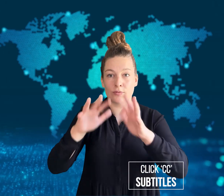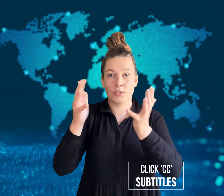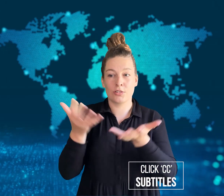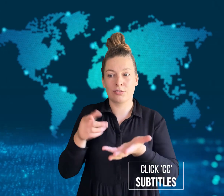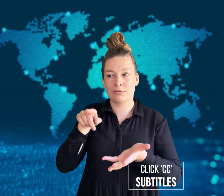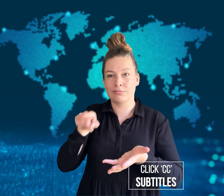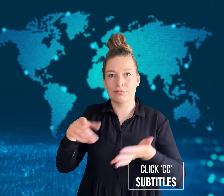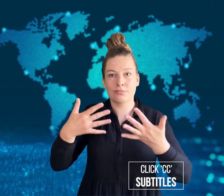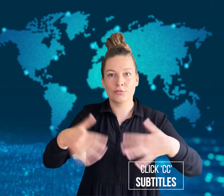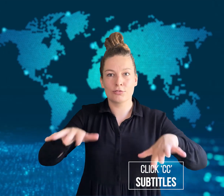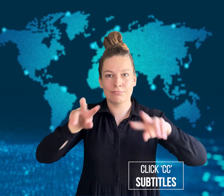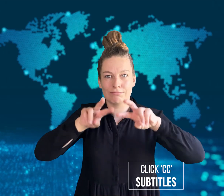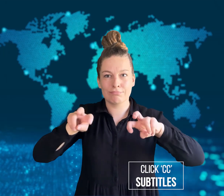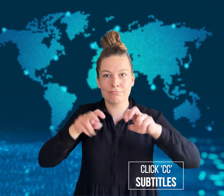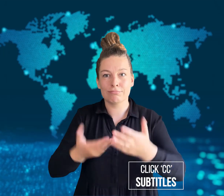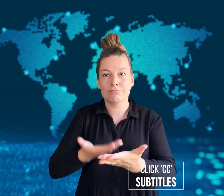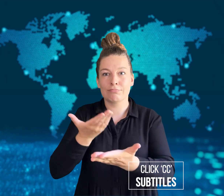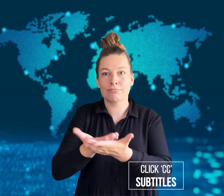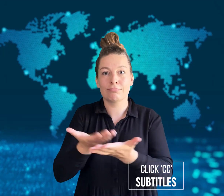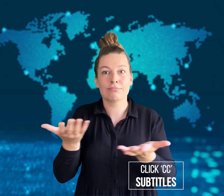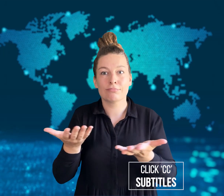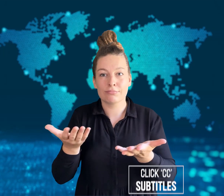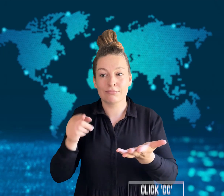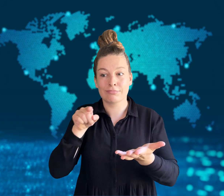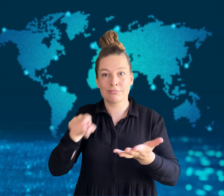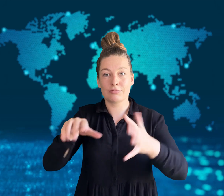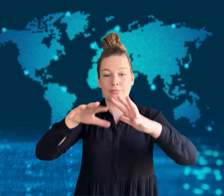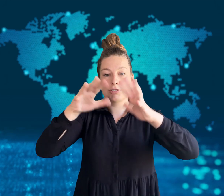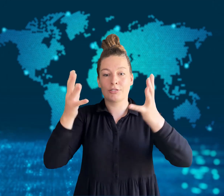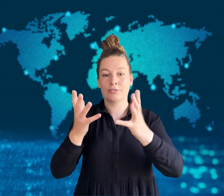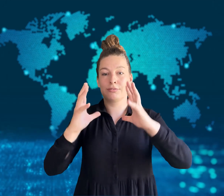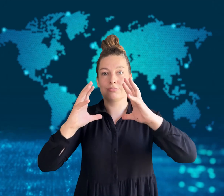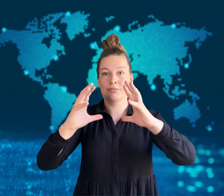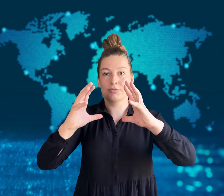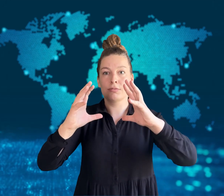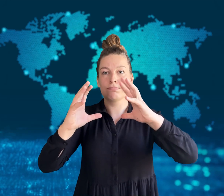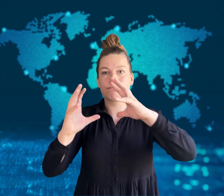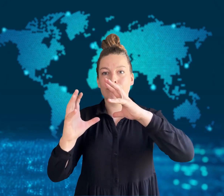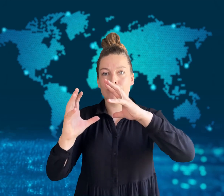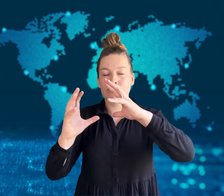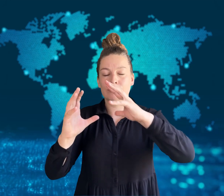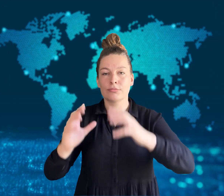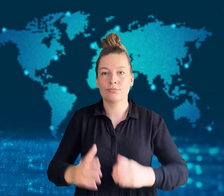Study says Earth's axis shifted